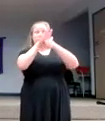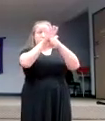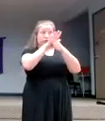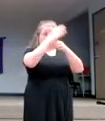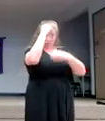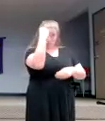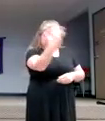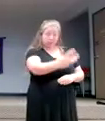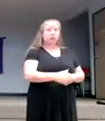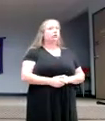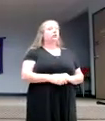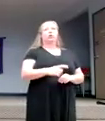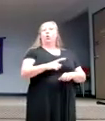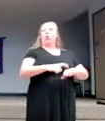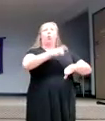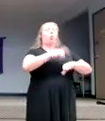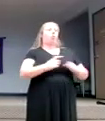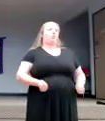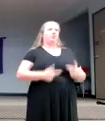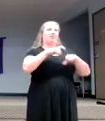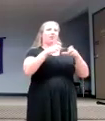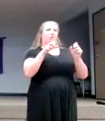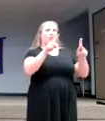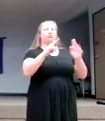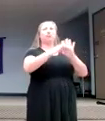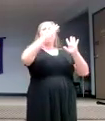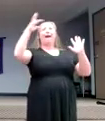is pretty much a once in a lifetime opportunity. It's rare for the state to provide funding